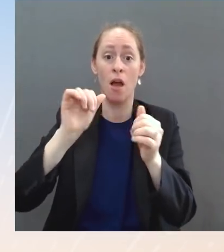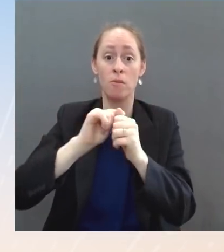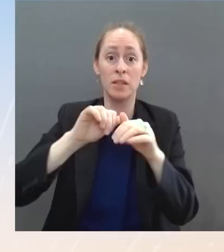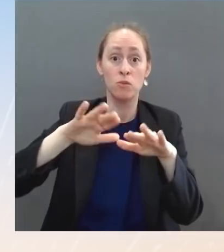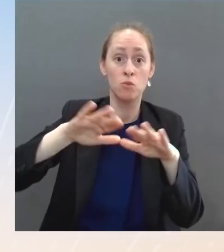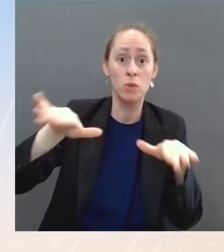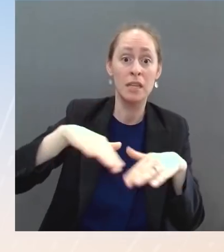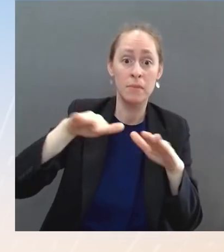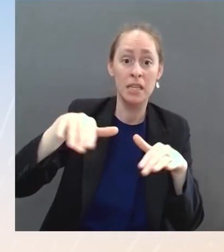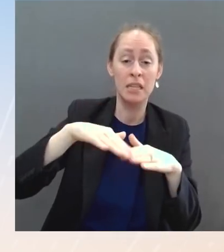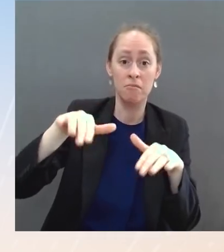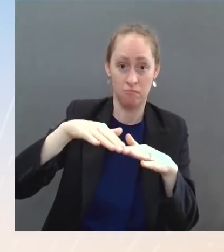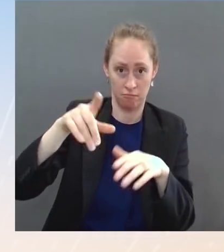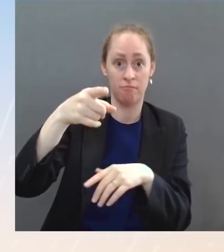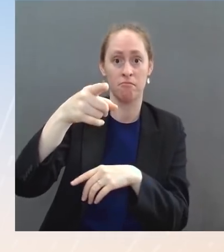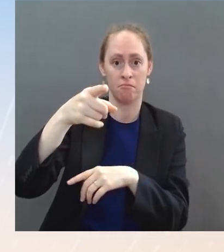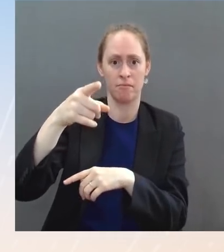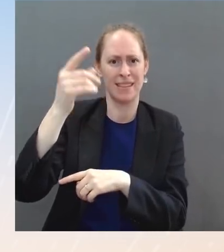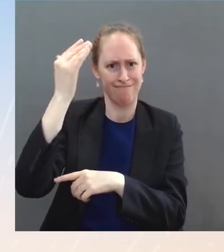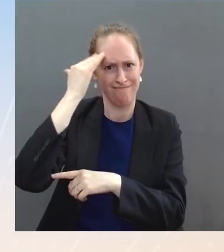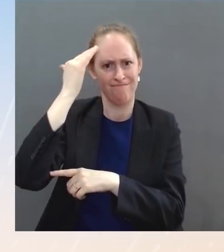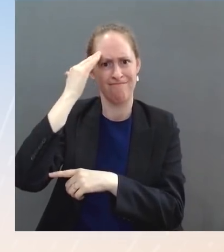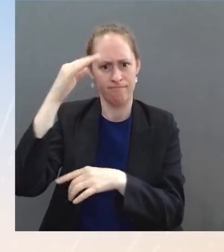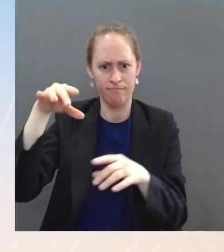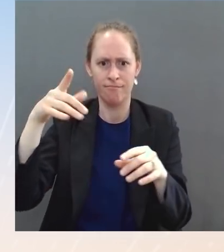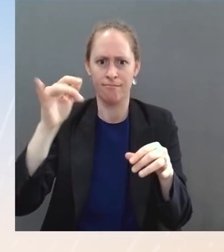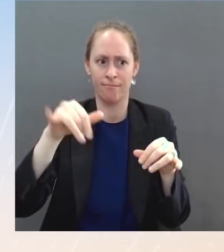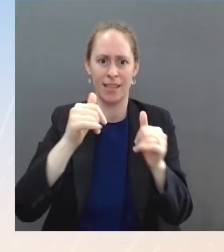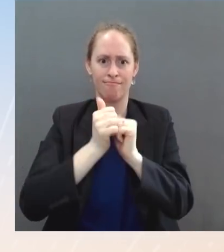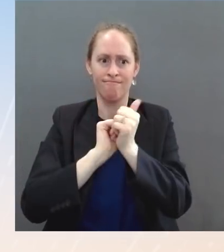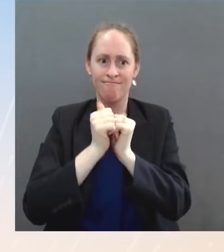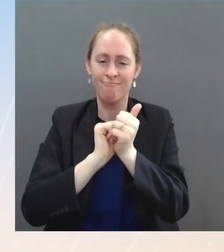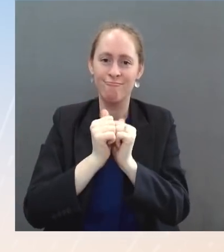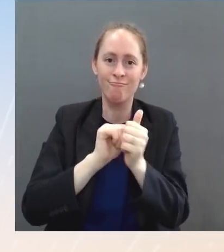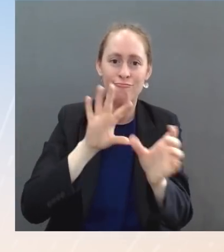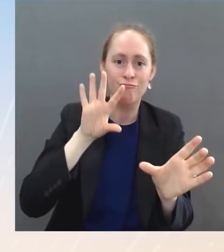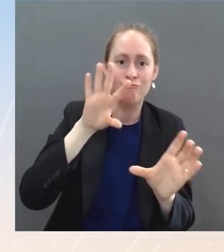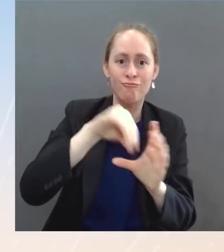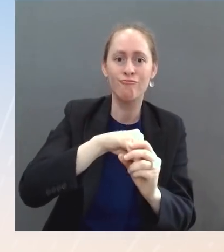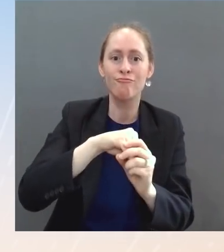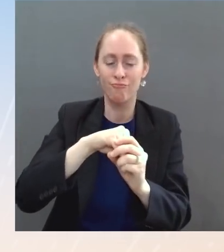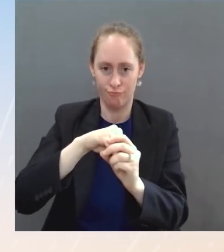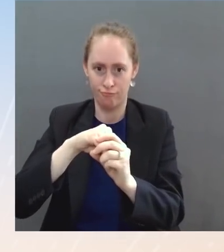are to student athletes across the country. But the NCAA obviously makes -- puts these policies in place.